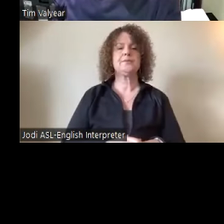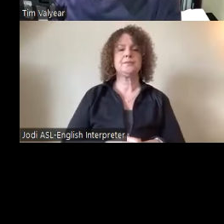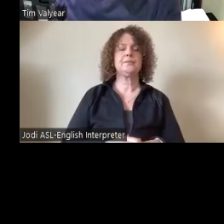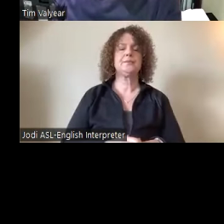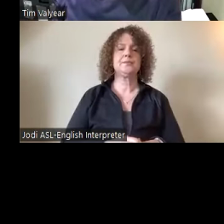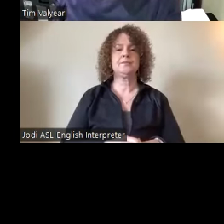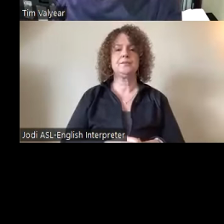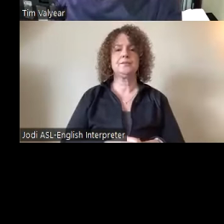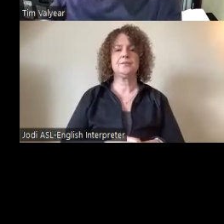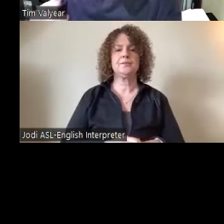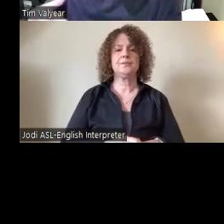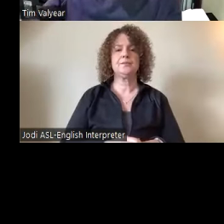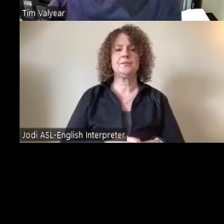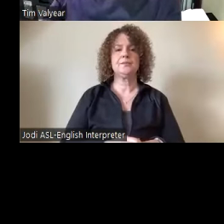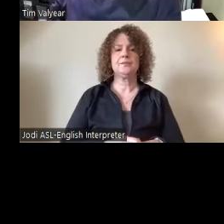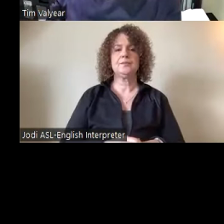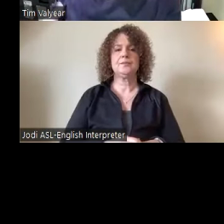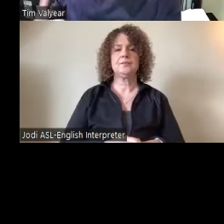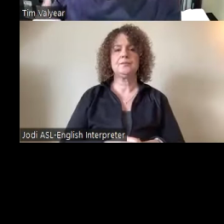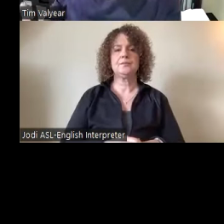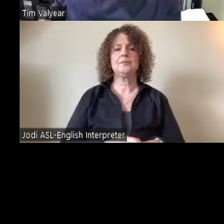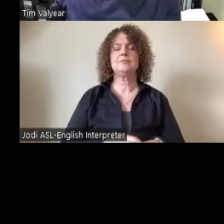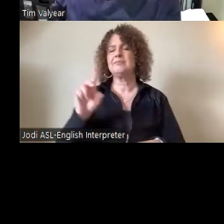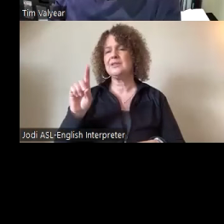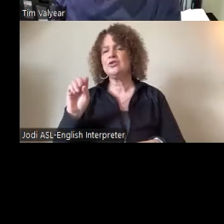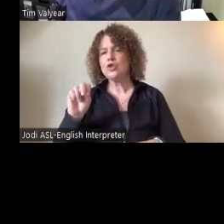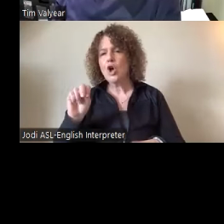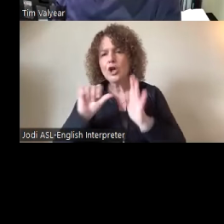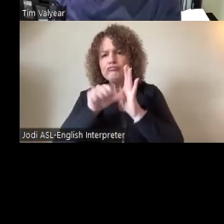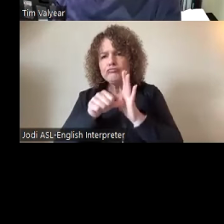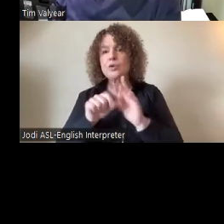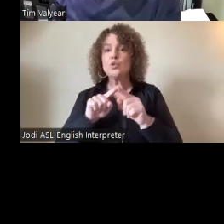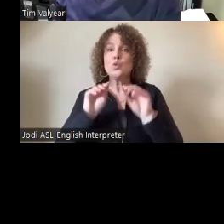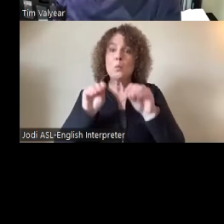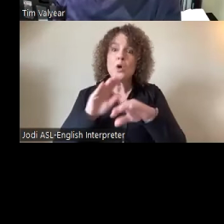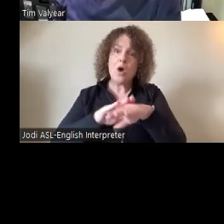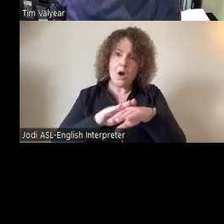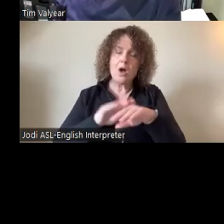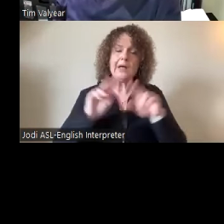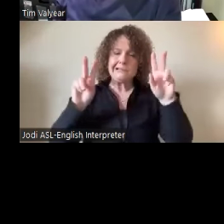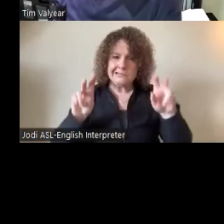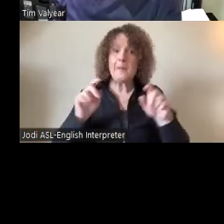on last. You will put the face mask on before the